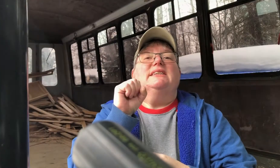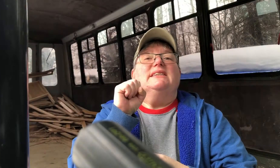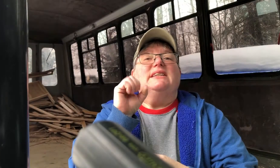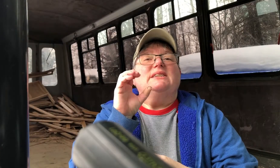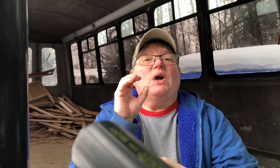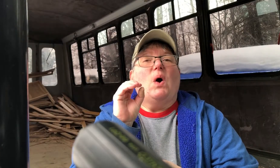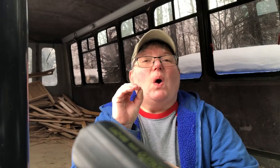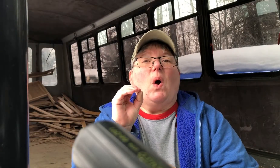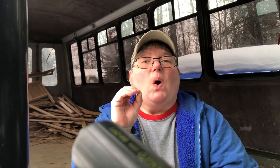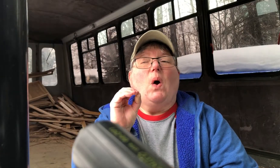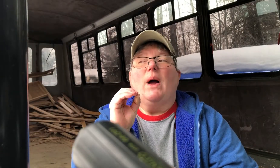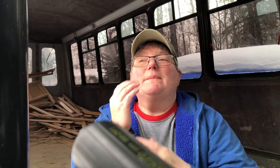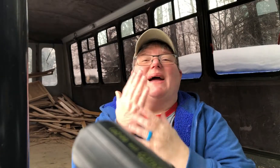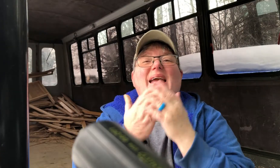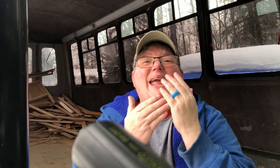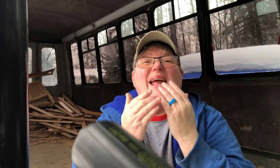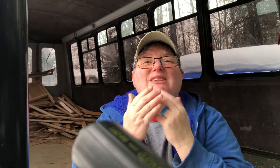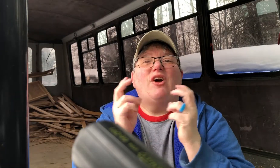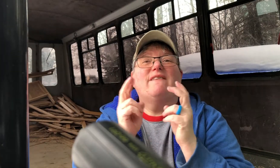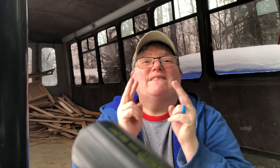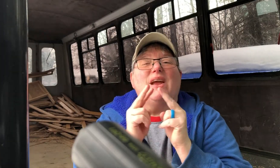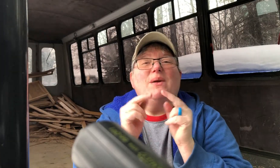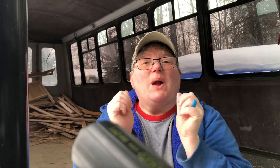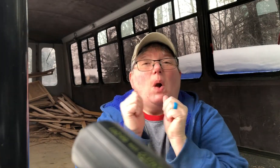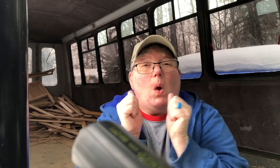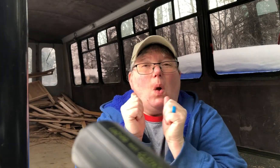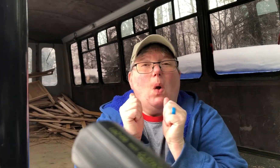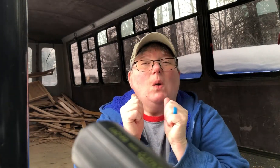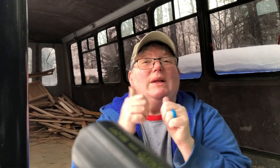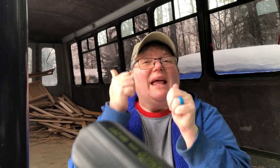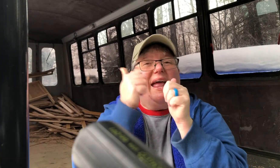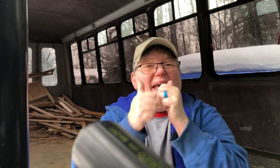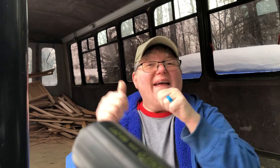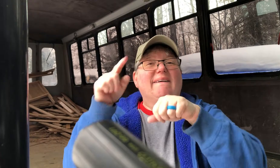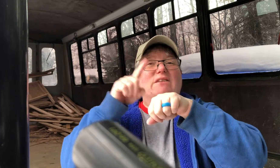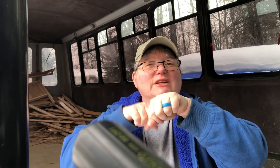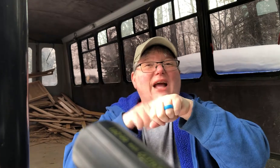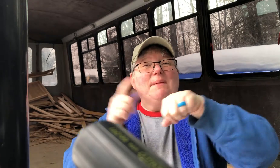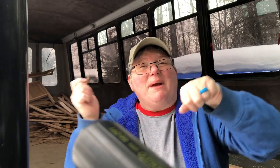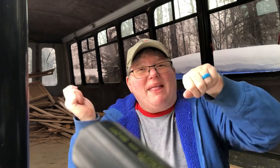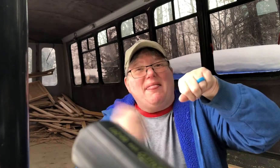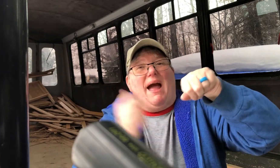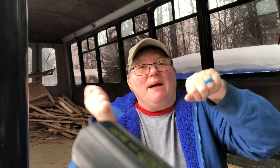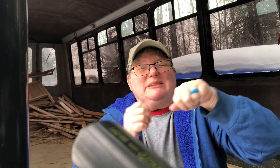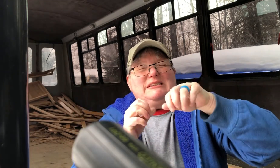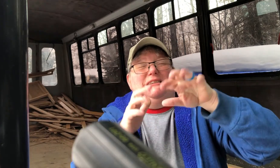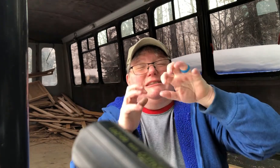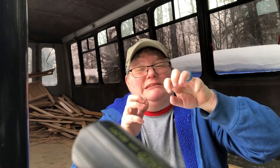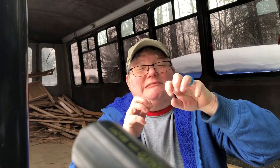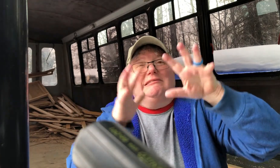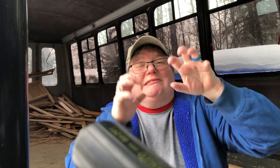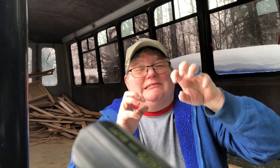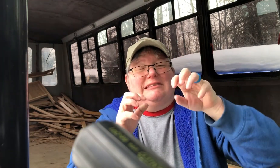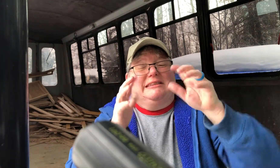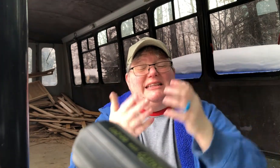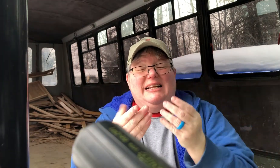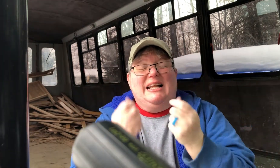So... my hands are very cold! Every time I hit the hammer they just sting. Oooo